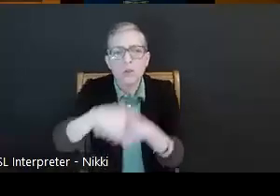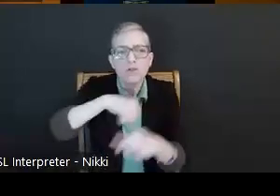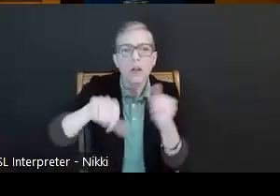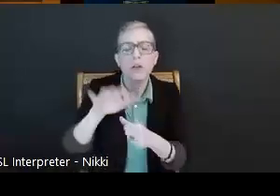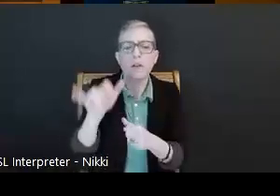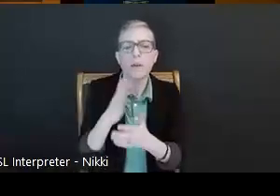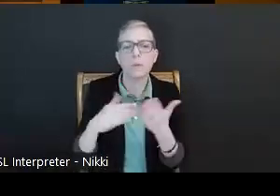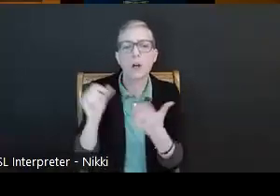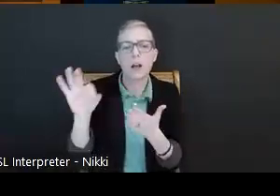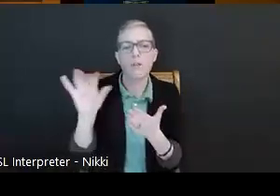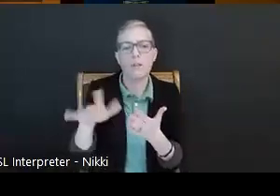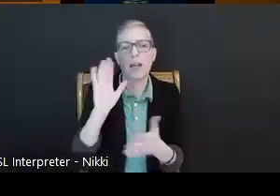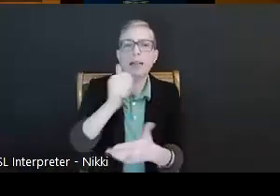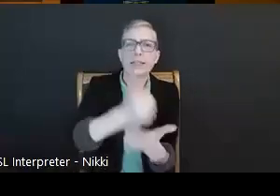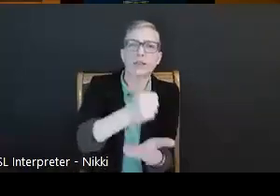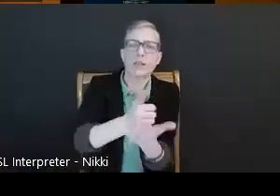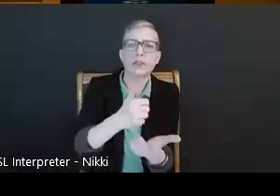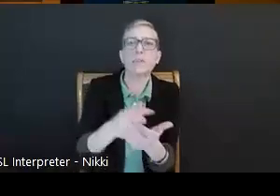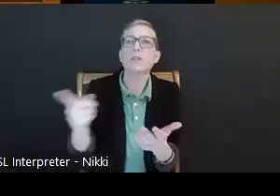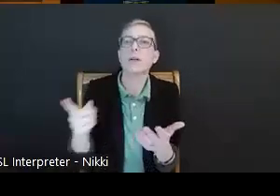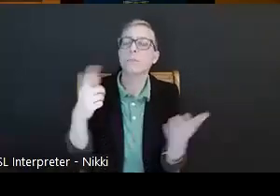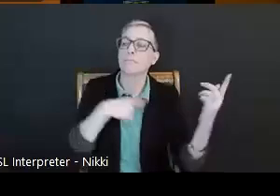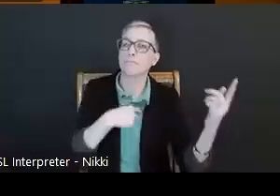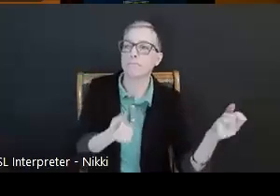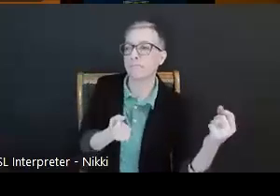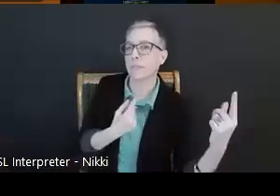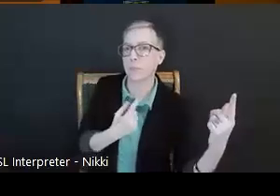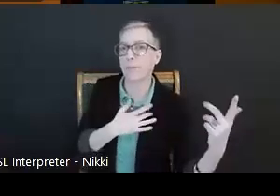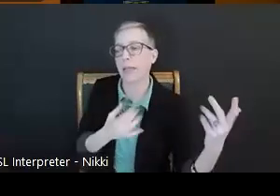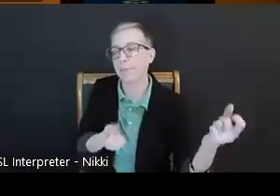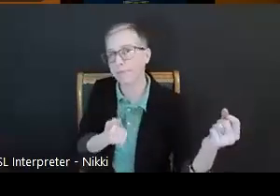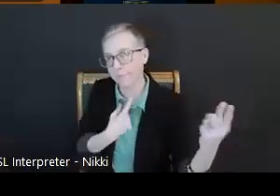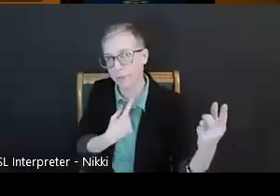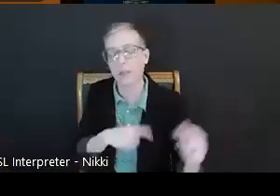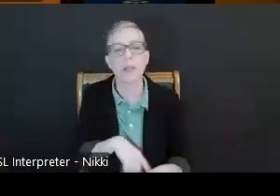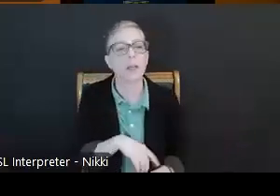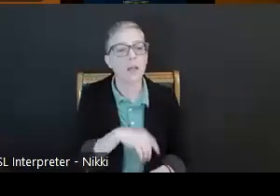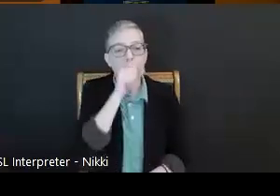being that Mutual empathy that you're fostering and helping one or the other provide validation to